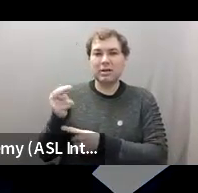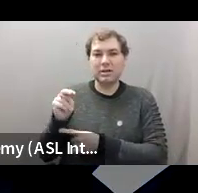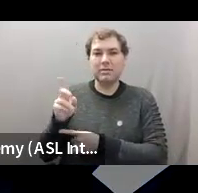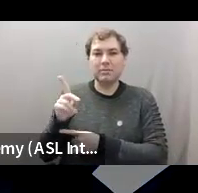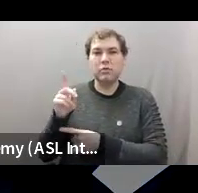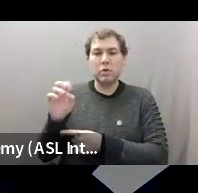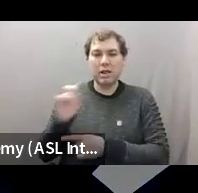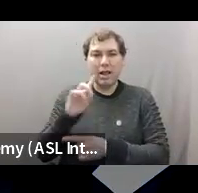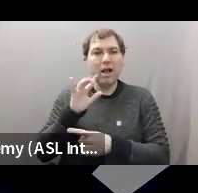Scott Birkenbuel (he, him) VP APRIL: And